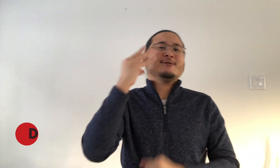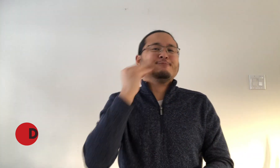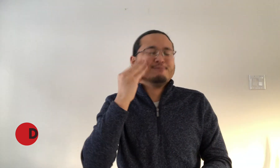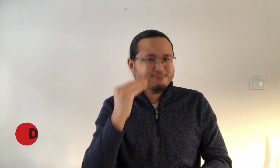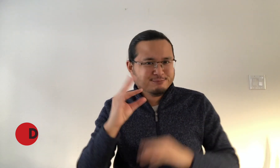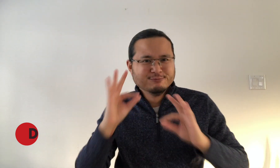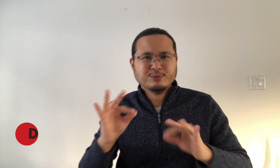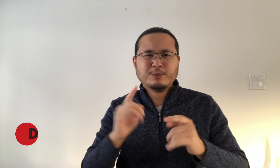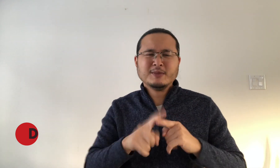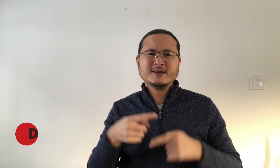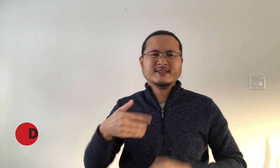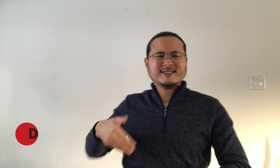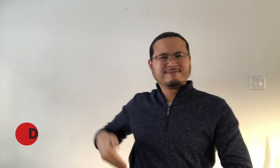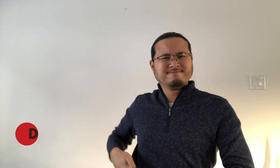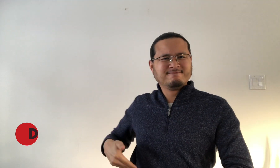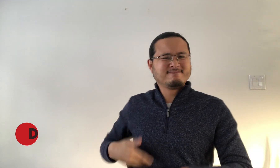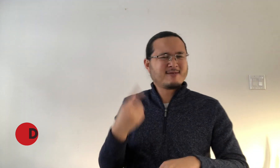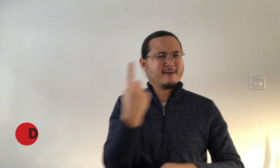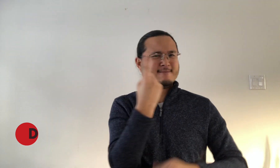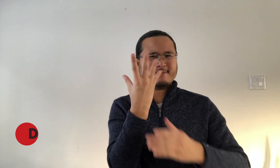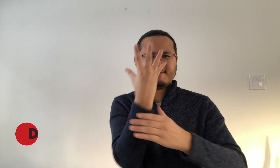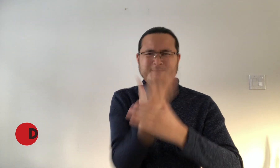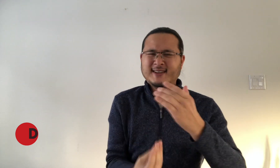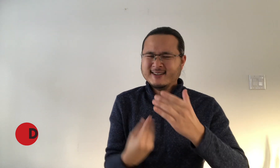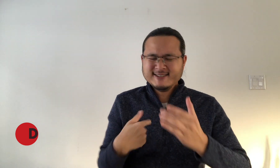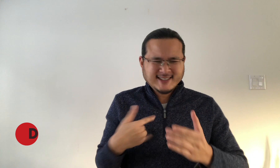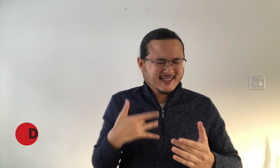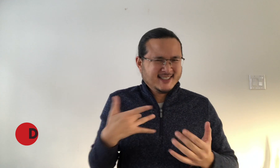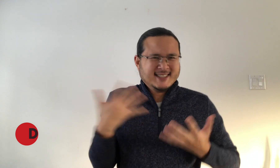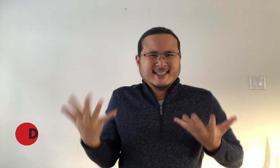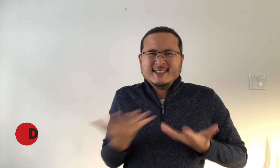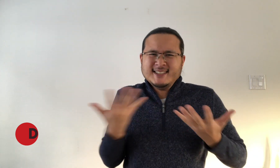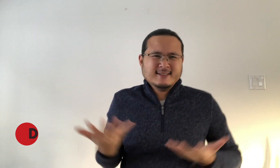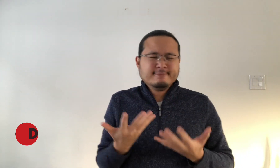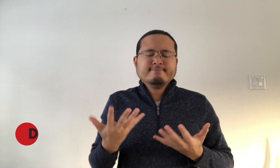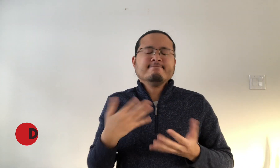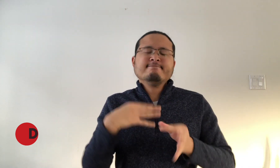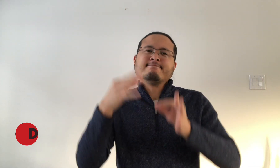As I worked, I realized something was missing.